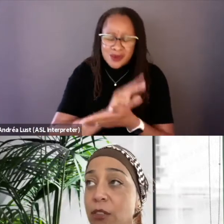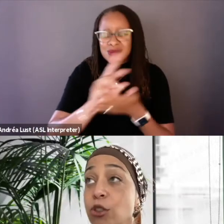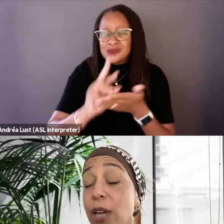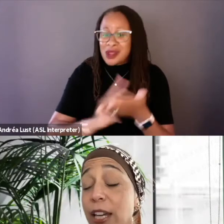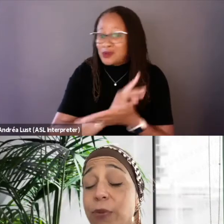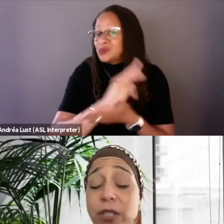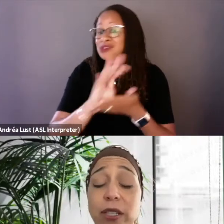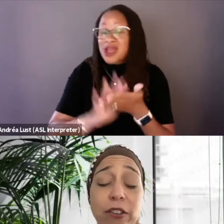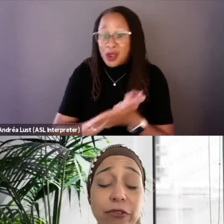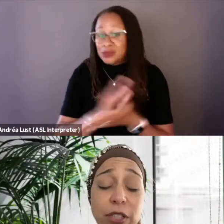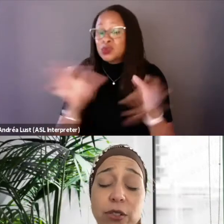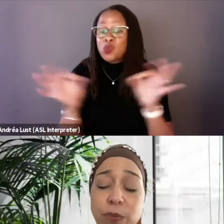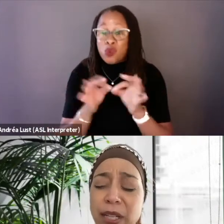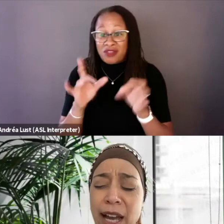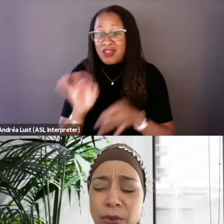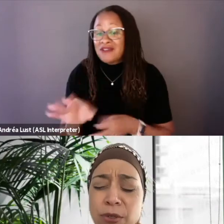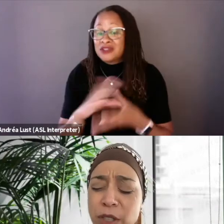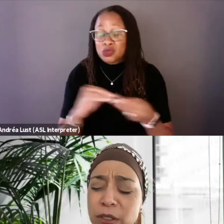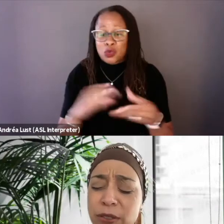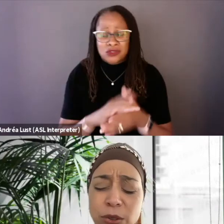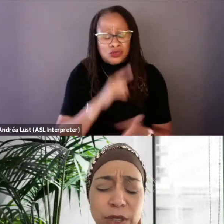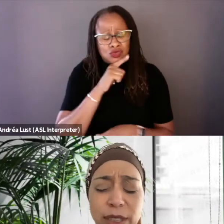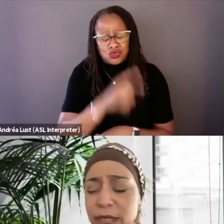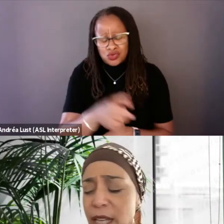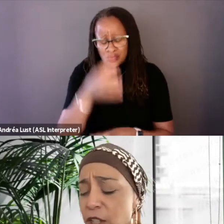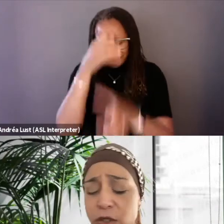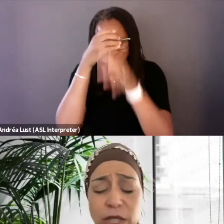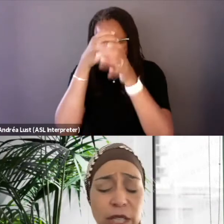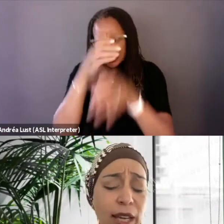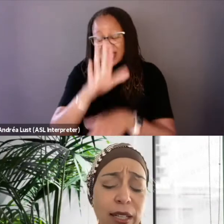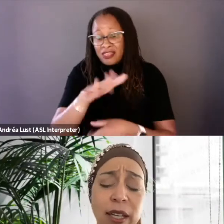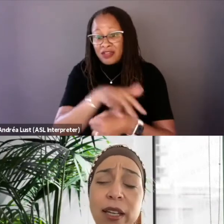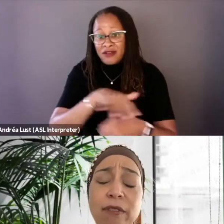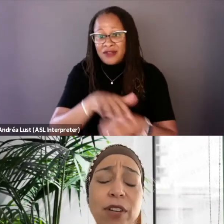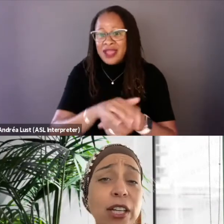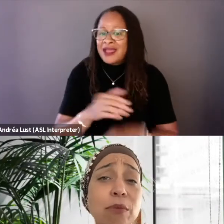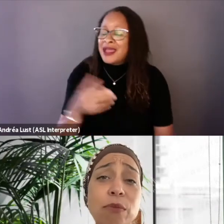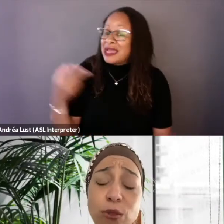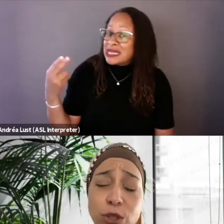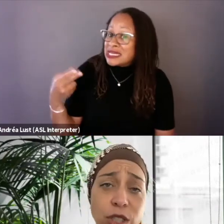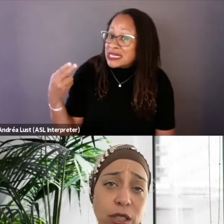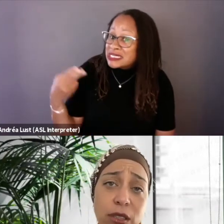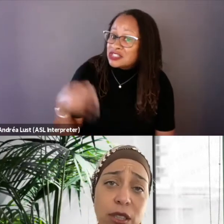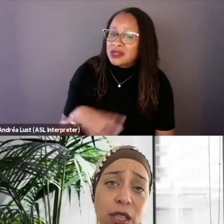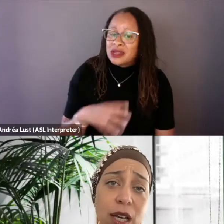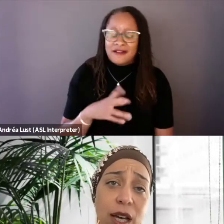True experts in their fields, but hours worth of stories and history and very emotional.